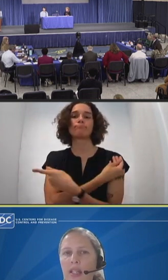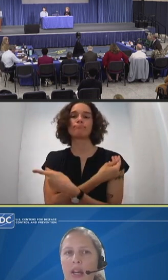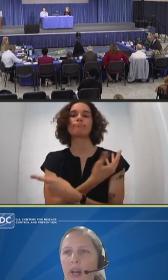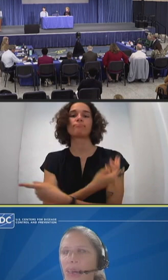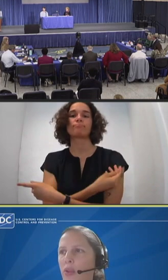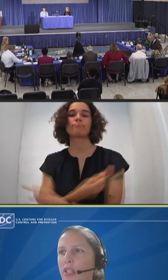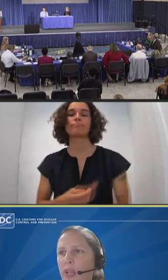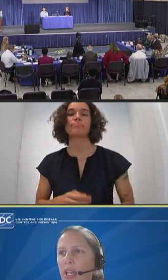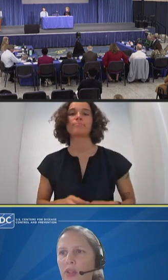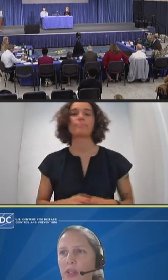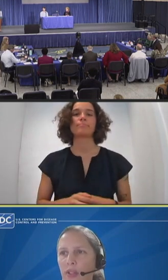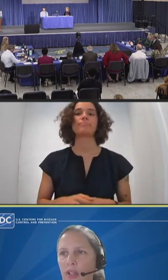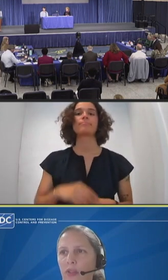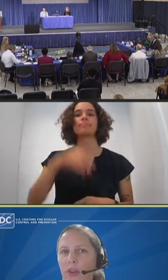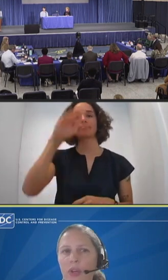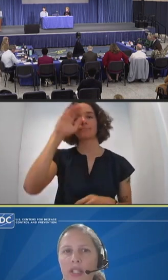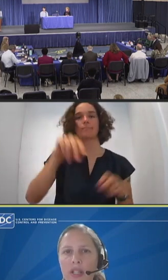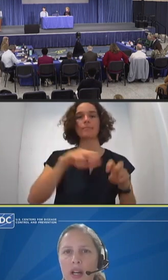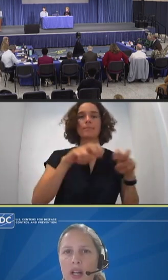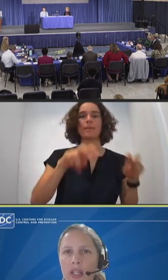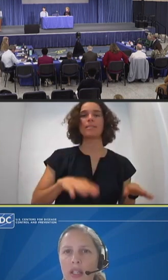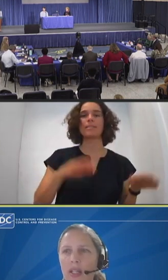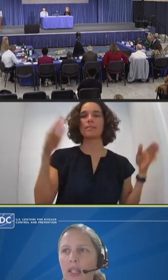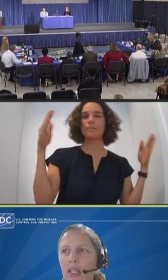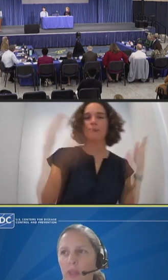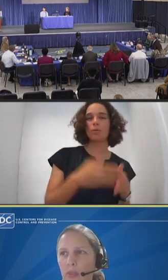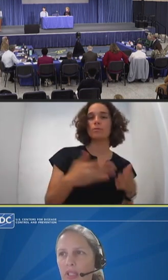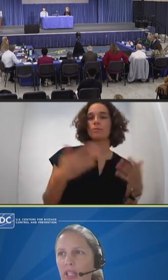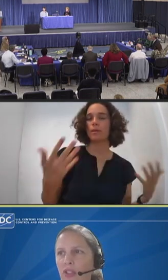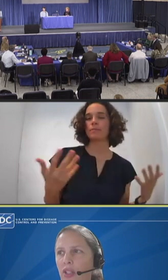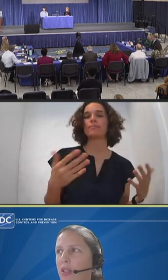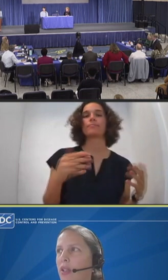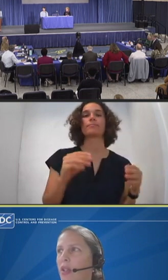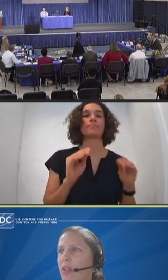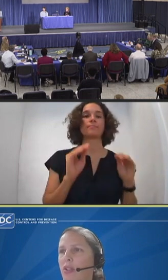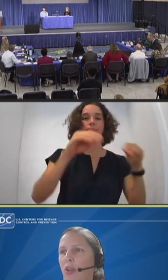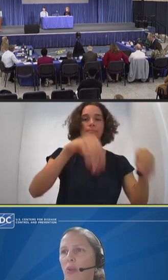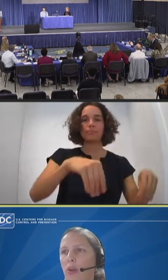Now, I know this panel is a little focused on the implementation. So,